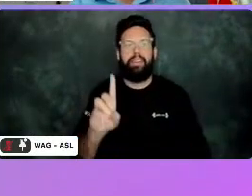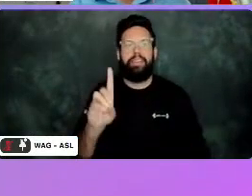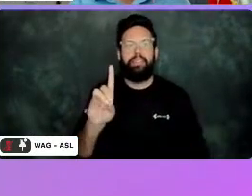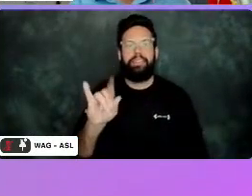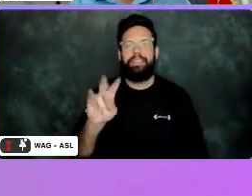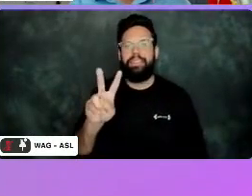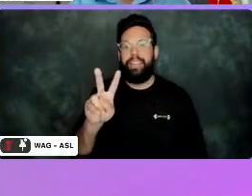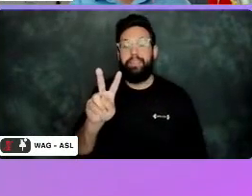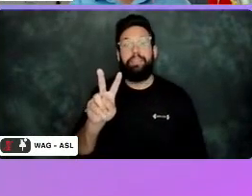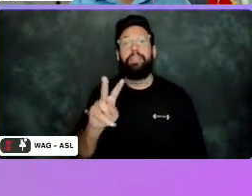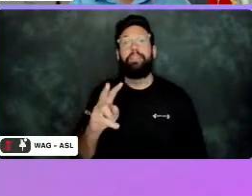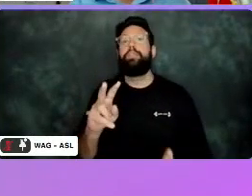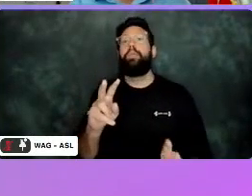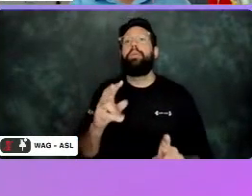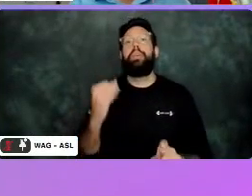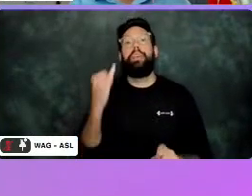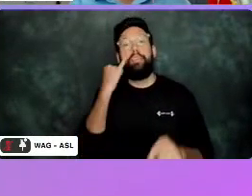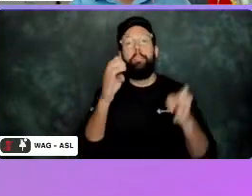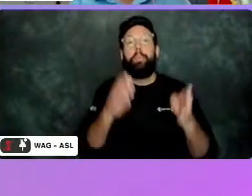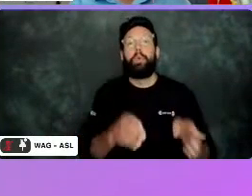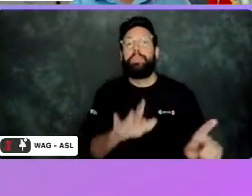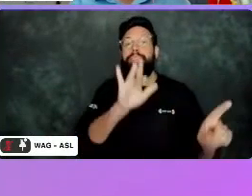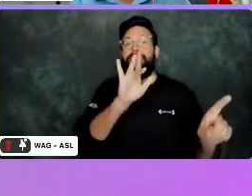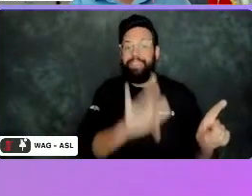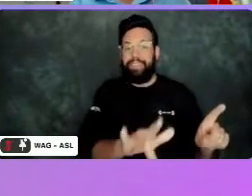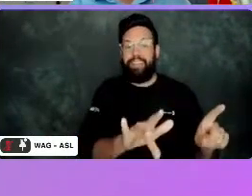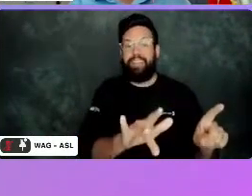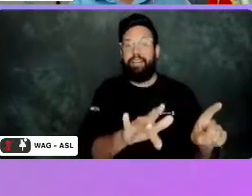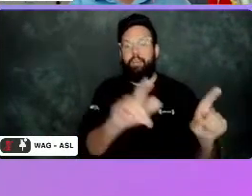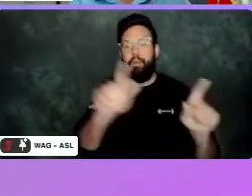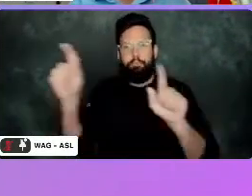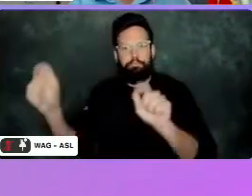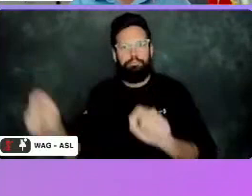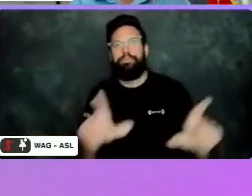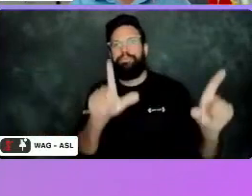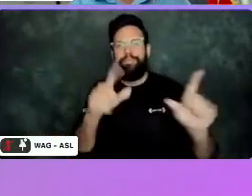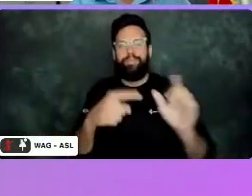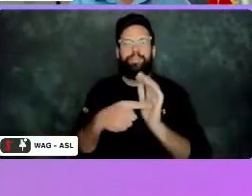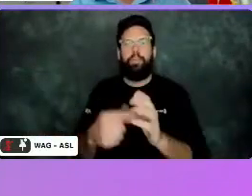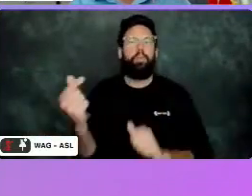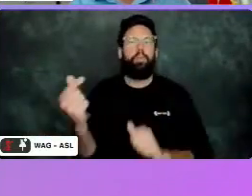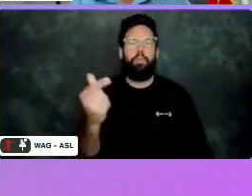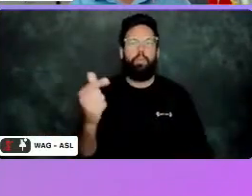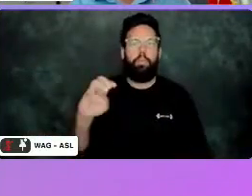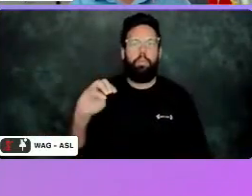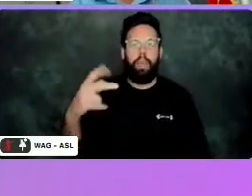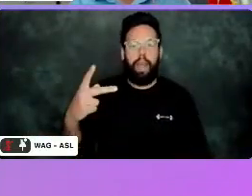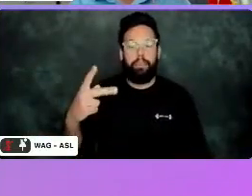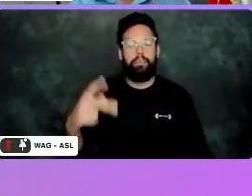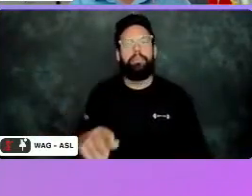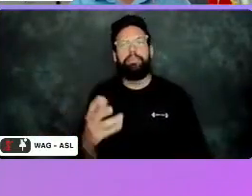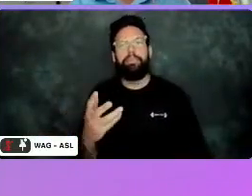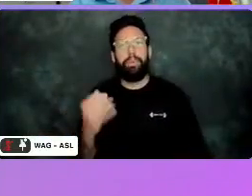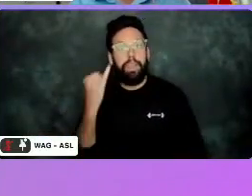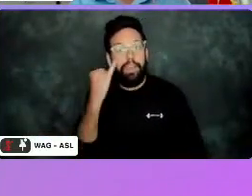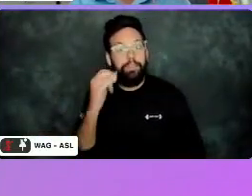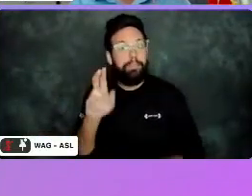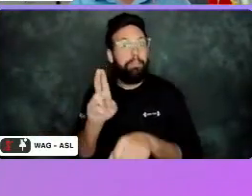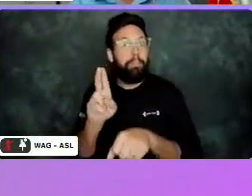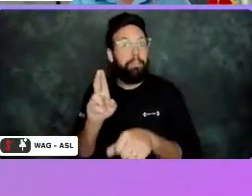in a new tab and shows you all the ATMs in your area. So if you're a mouse user, great, it looks like a link, it has underline on it,